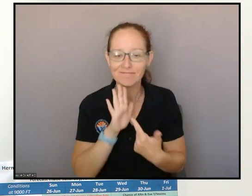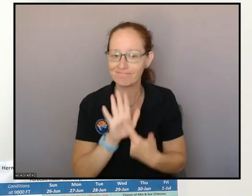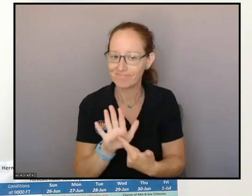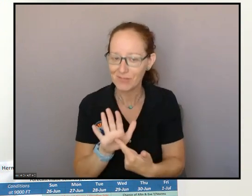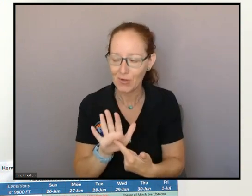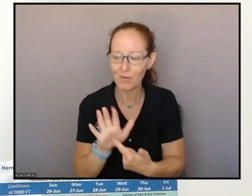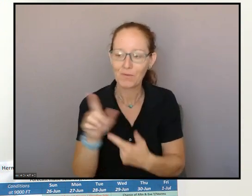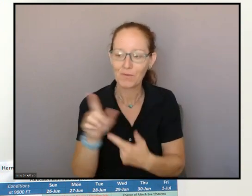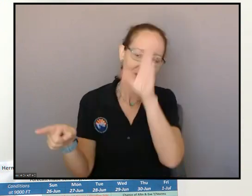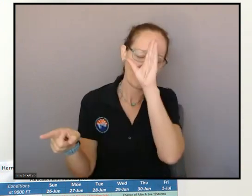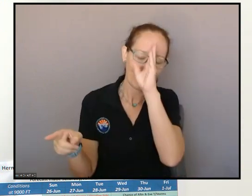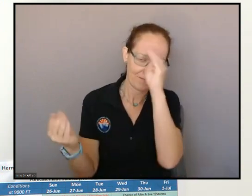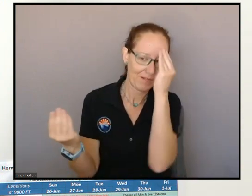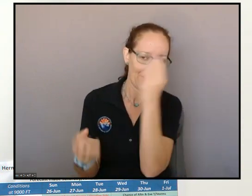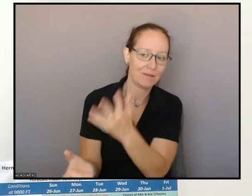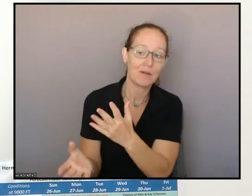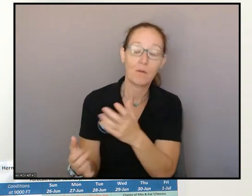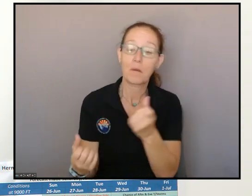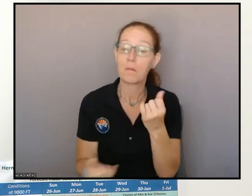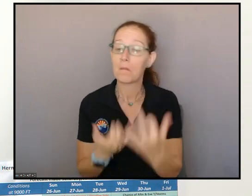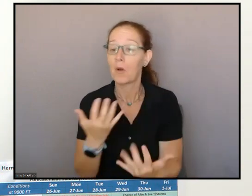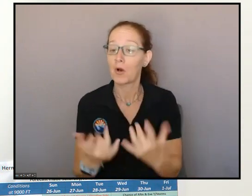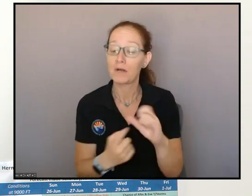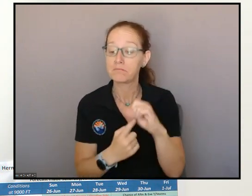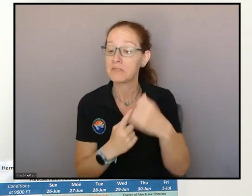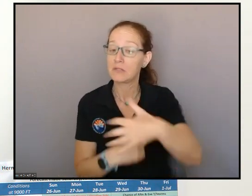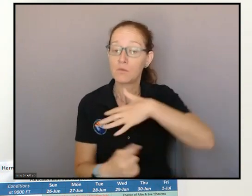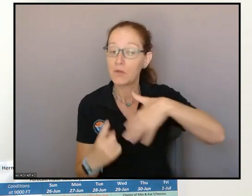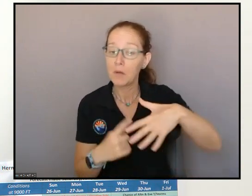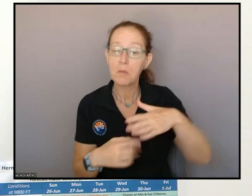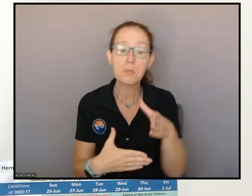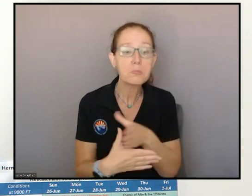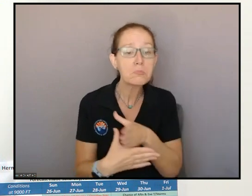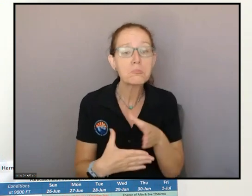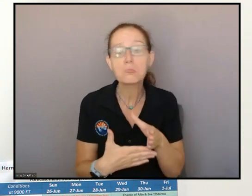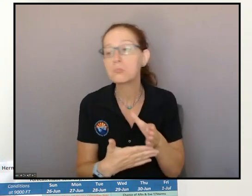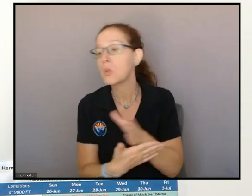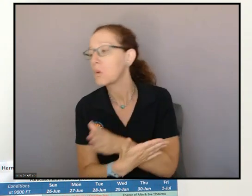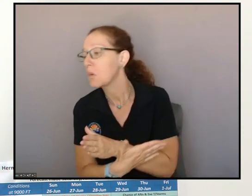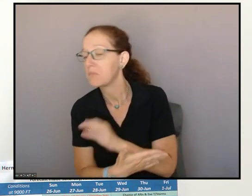are very moderate to almost none at all. High humidity, good